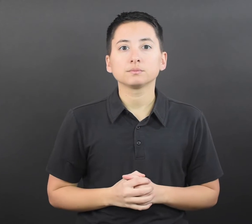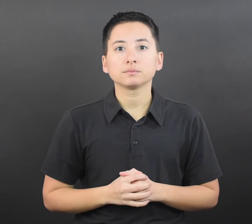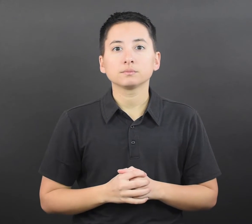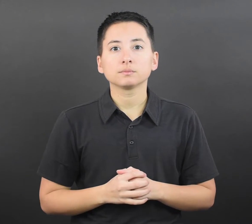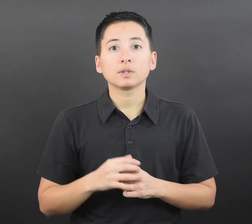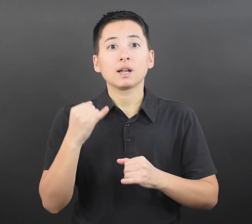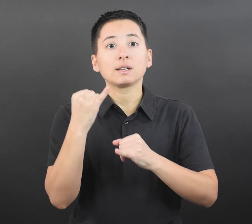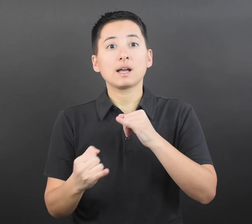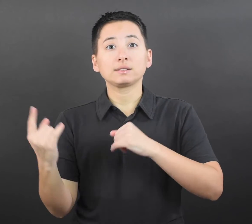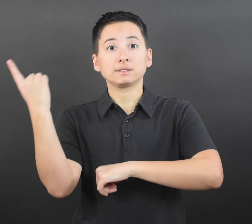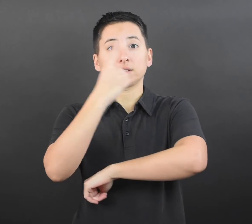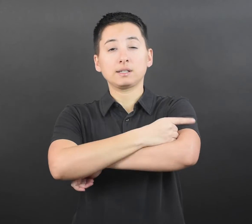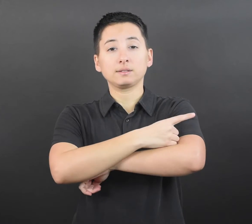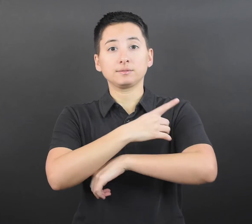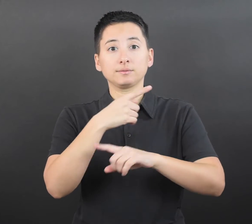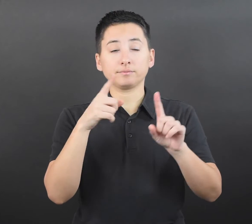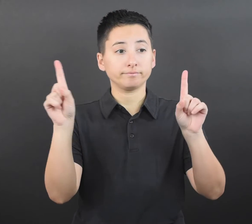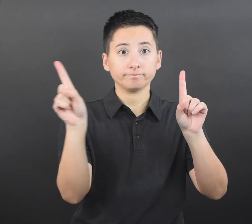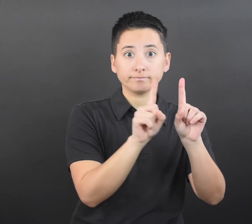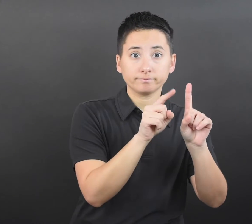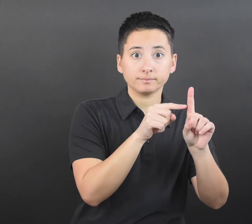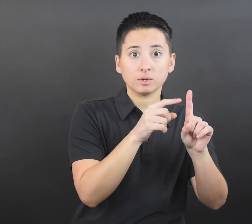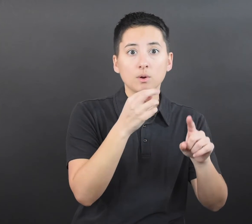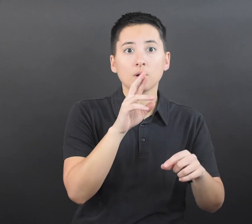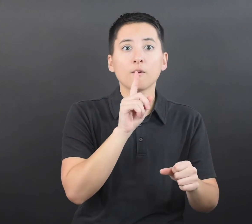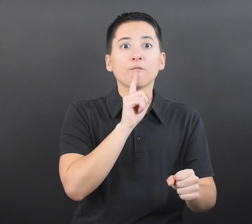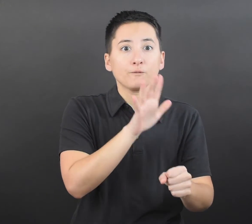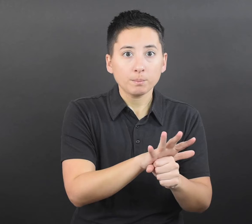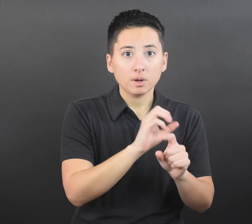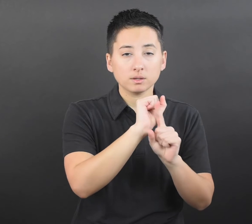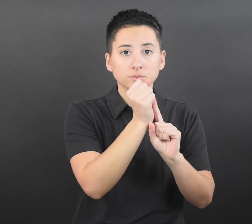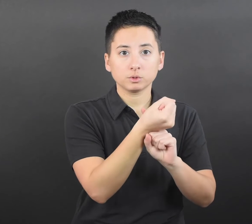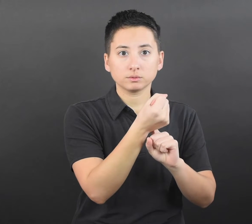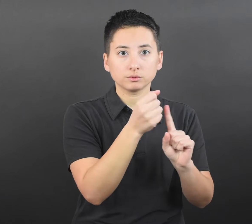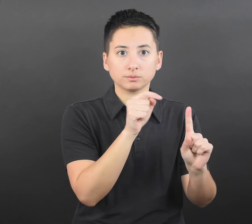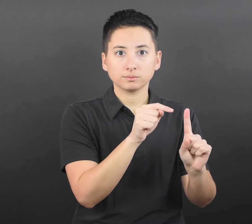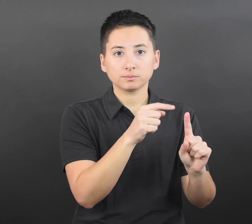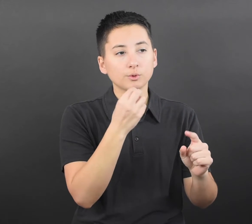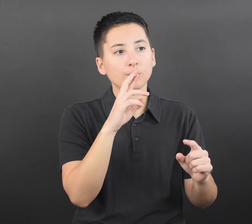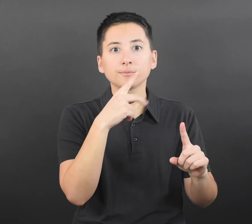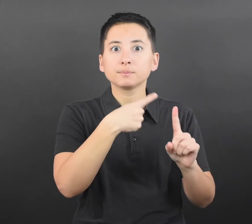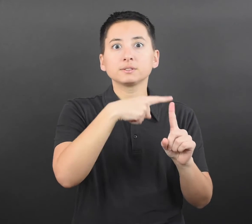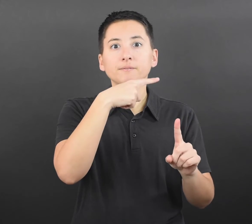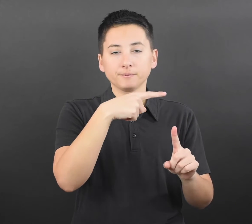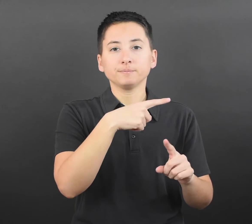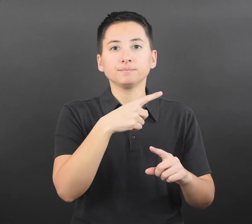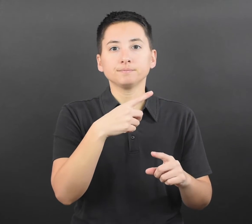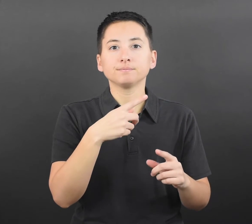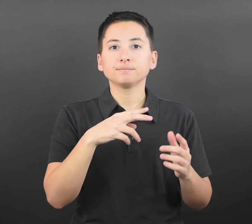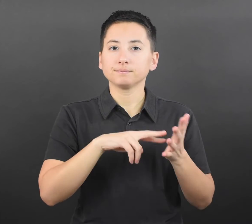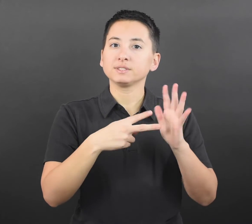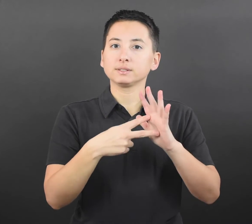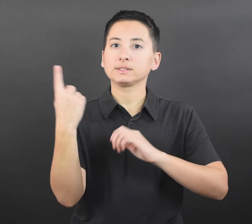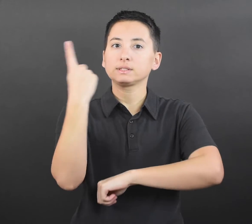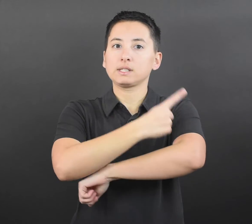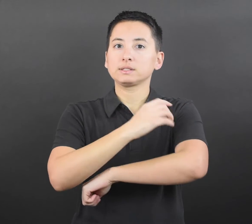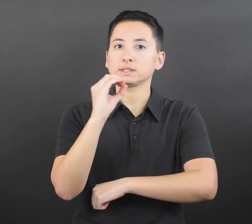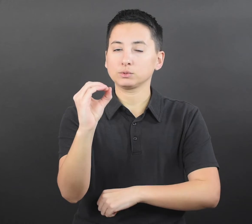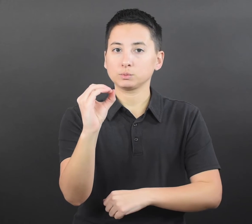The last date of exposure to a confirmed case is considered day zero of the quarantine period.